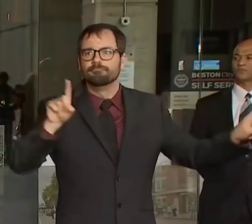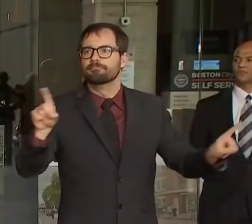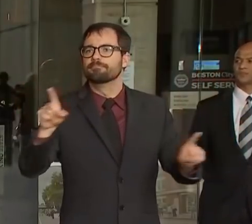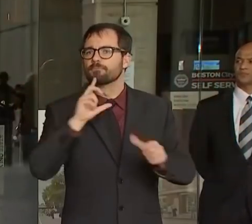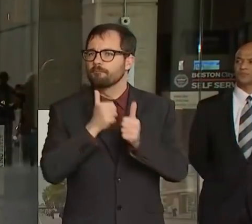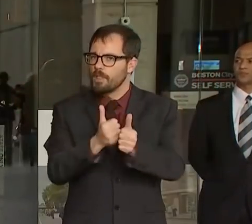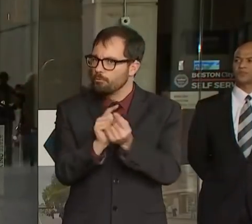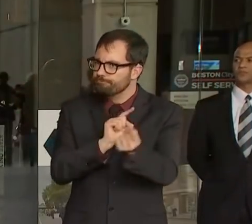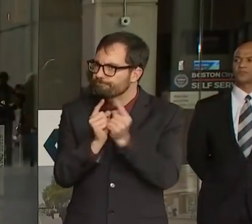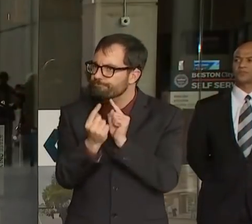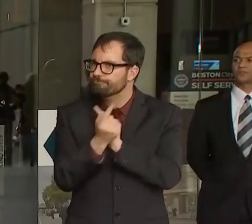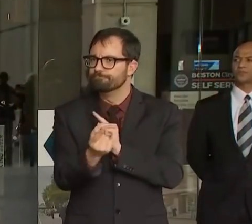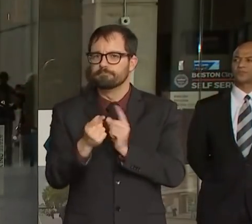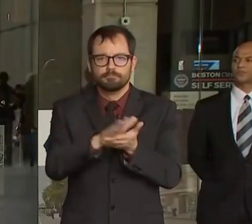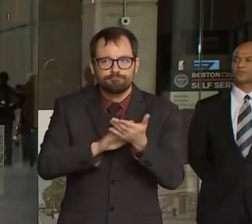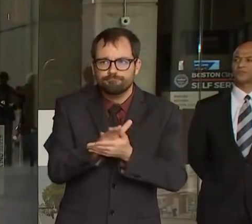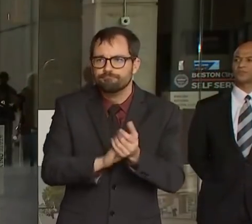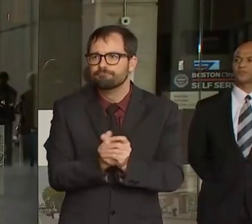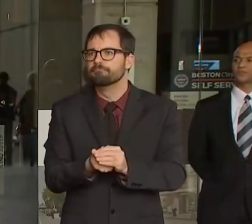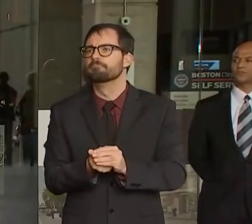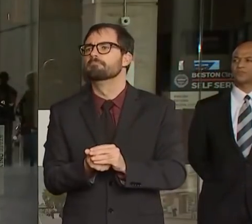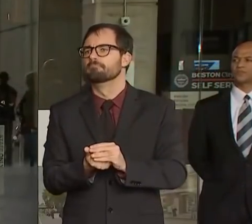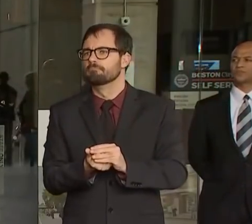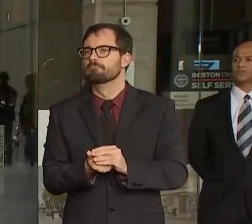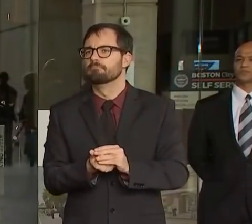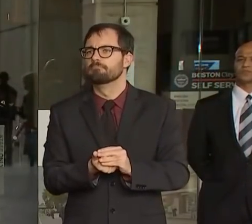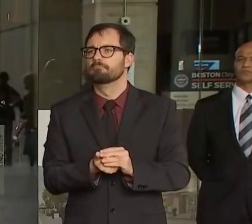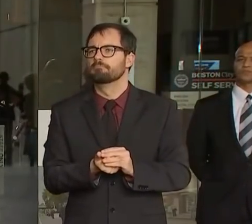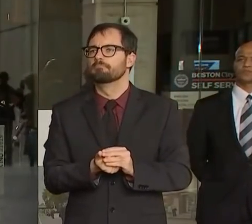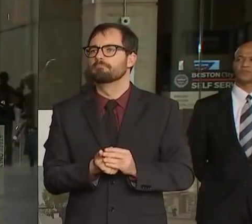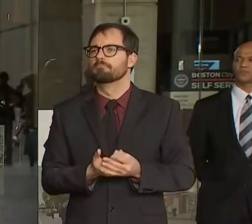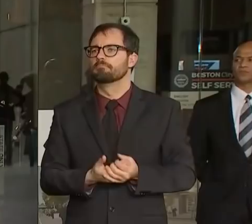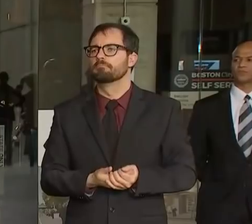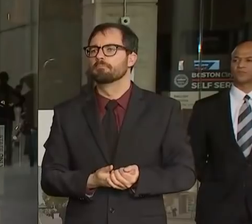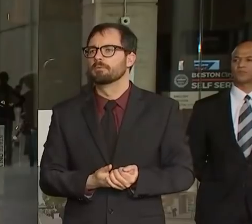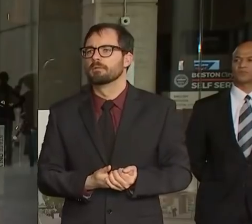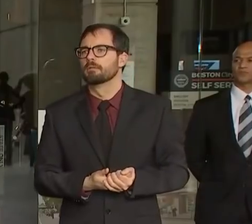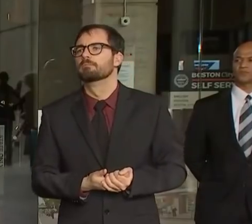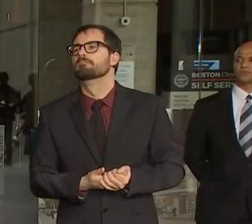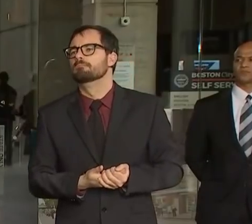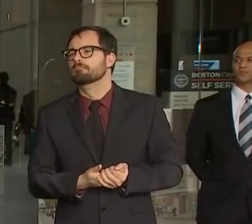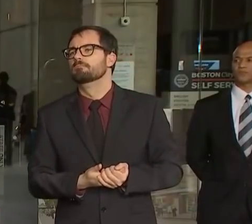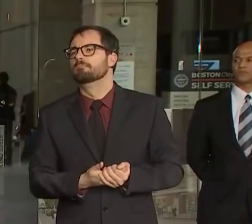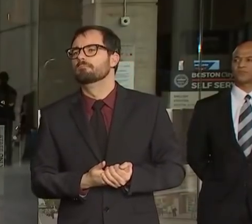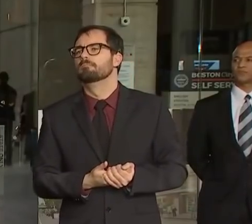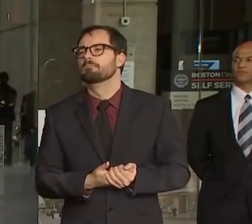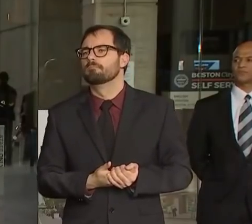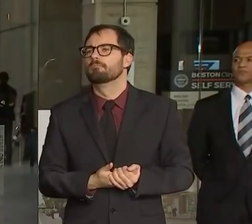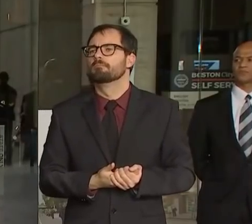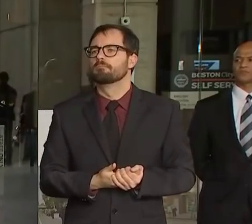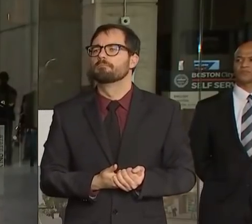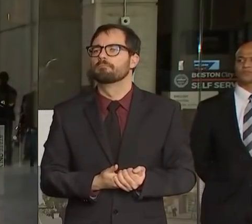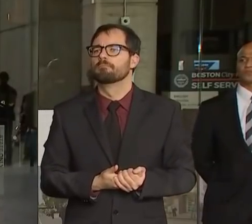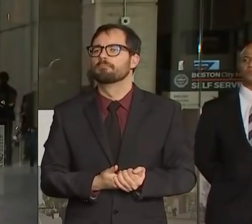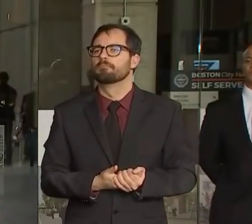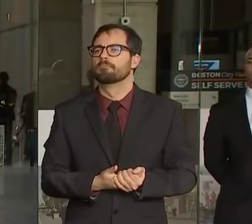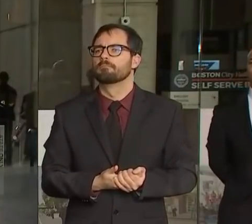WE WILL ADHERE TO PHYSICAL DISTANCE AND HYGIENE. WE ARE ASKING PEOPLE TO SIGN UP THROUGH THE CITY.